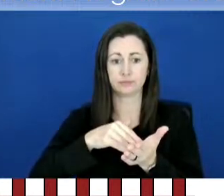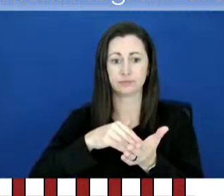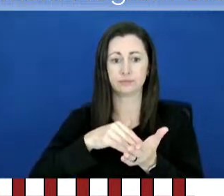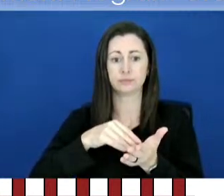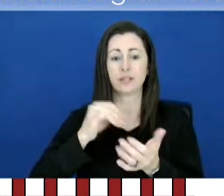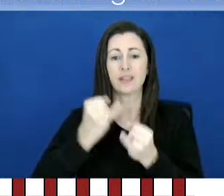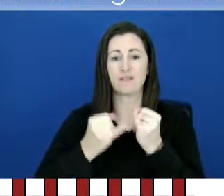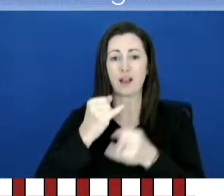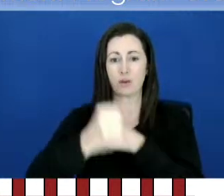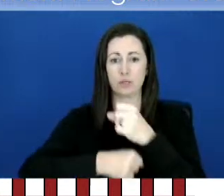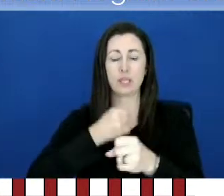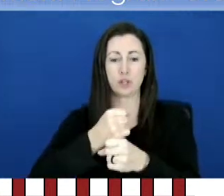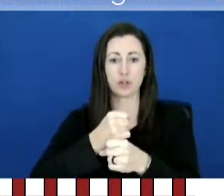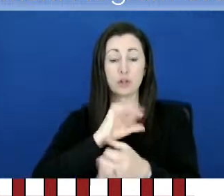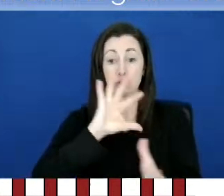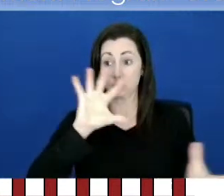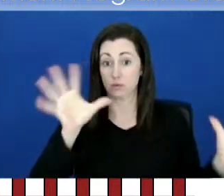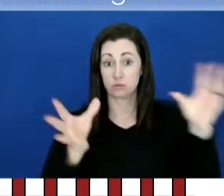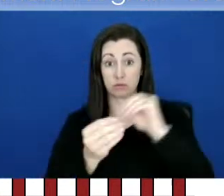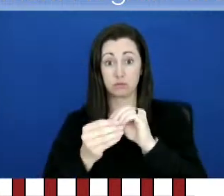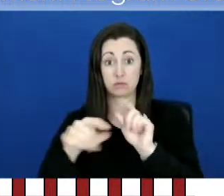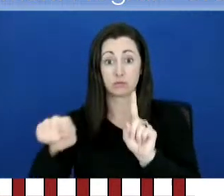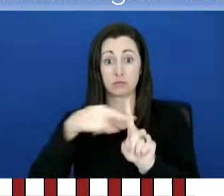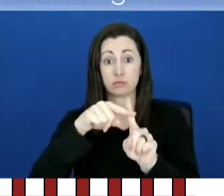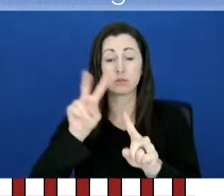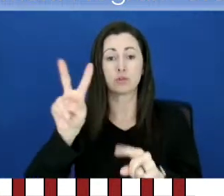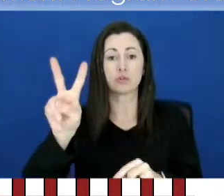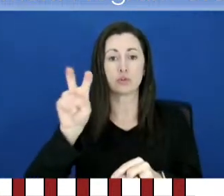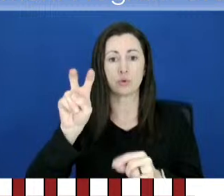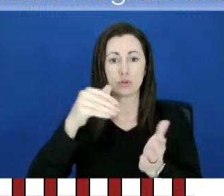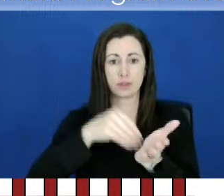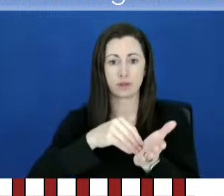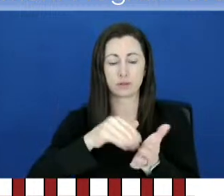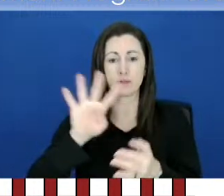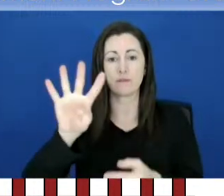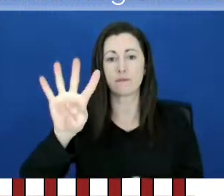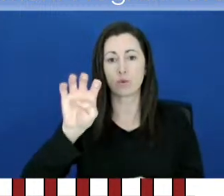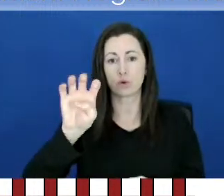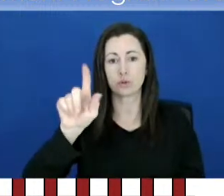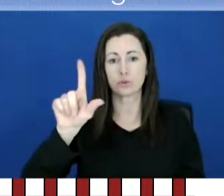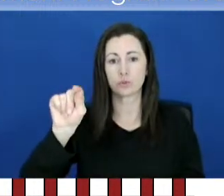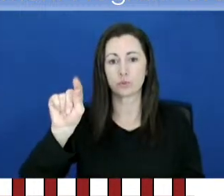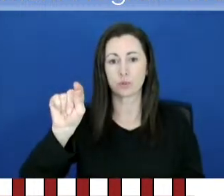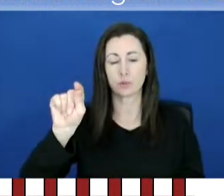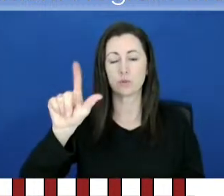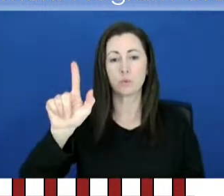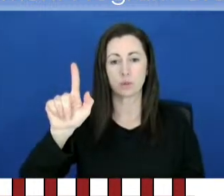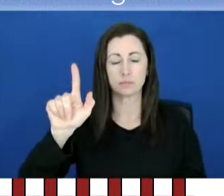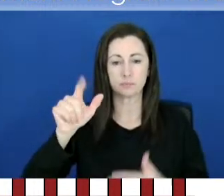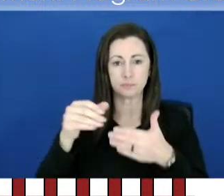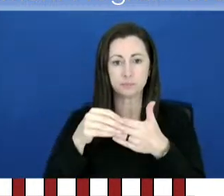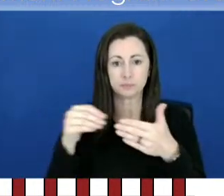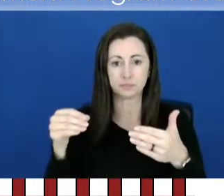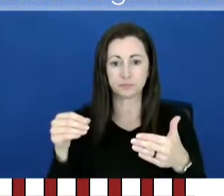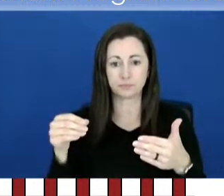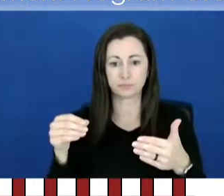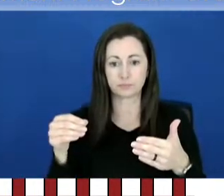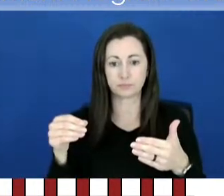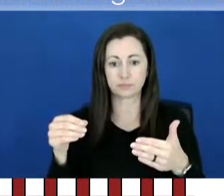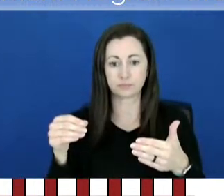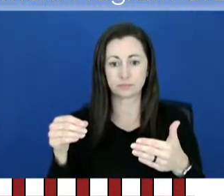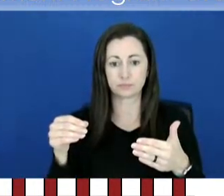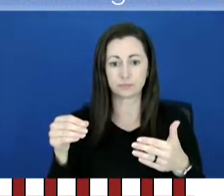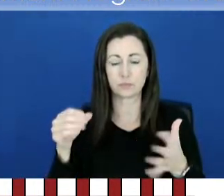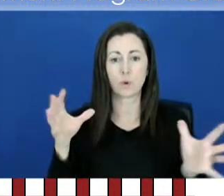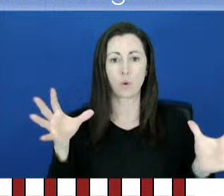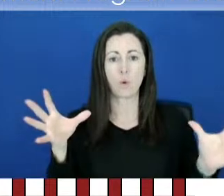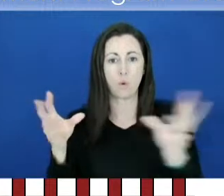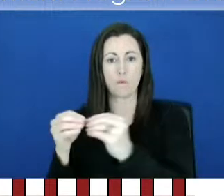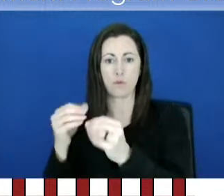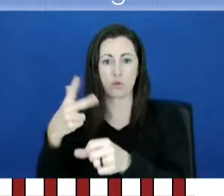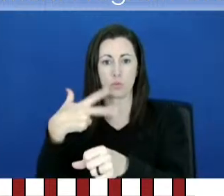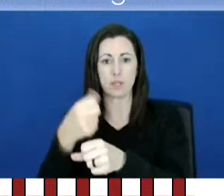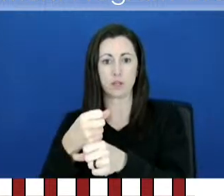COUNTY $65,122 IN REVENUE IN THE